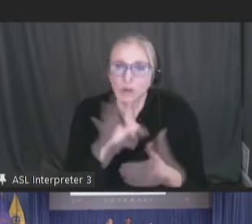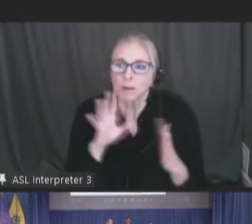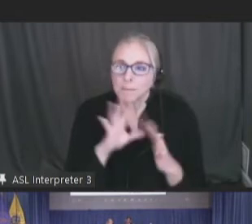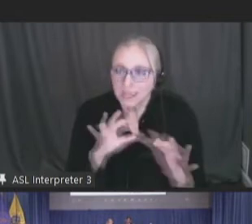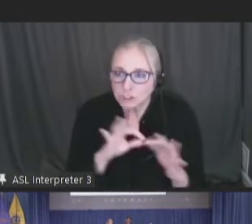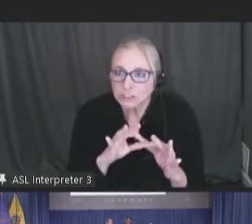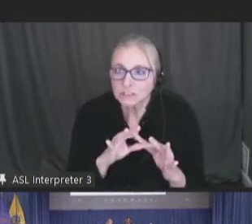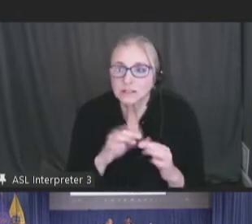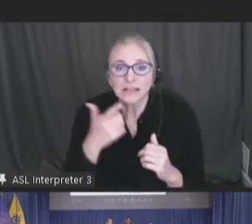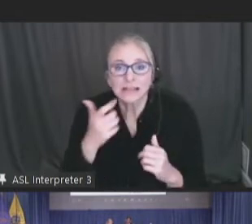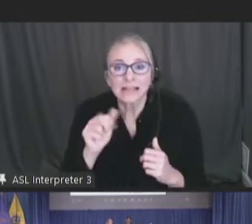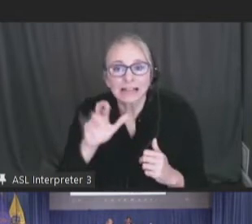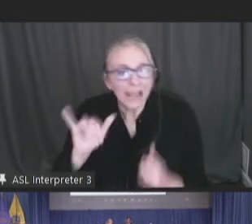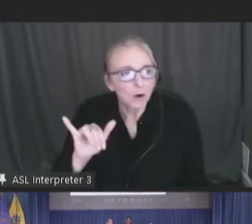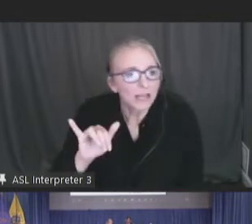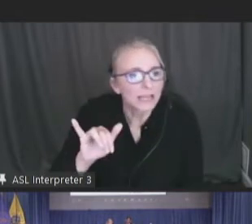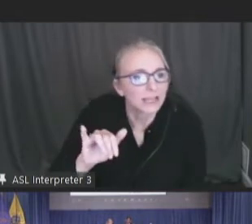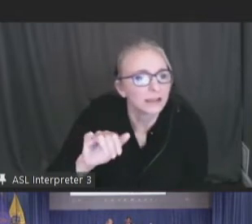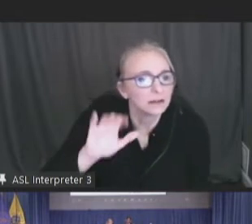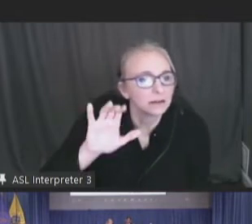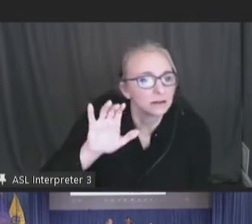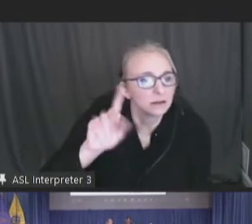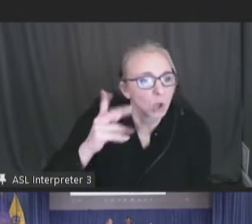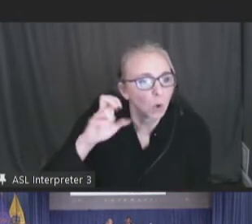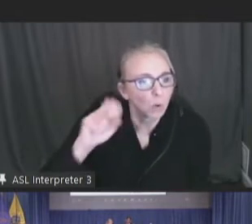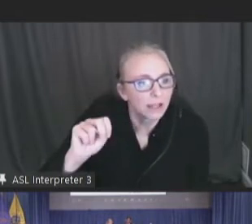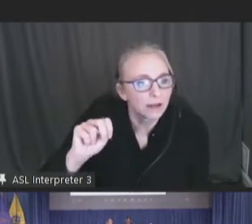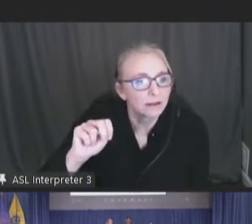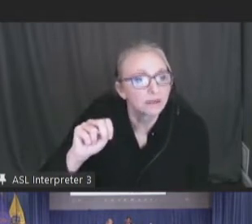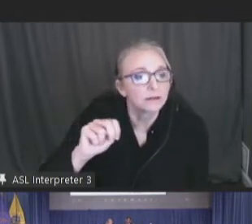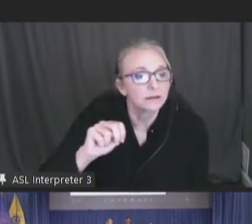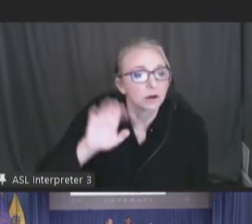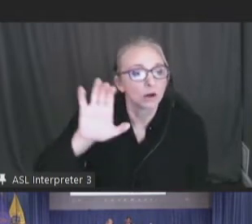Gary Cohen, standing beside me. His lab in the dental school,